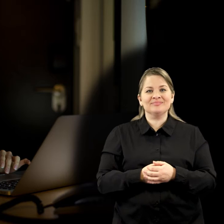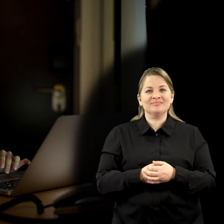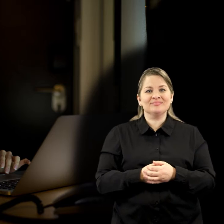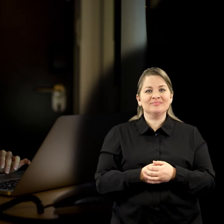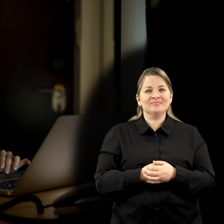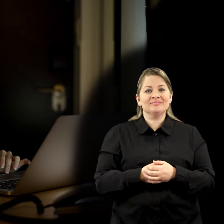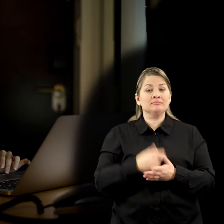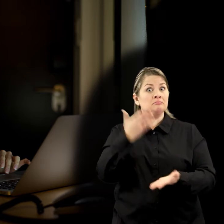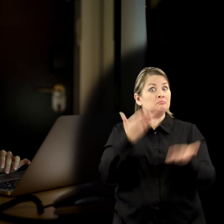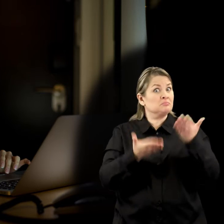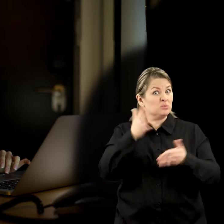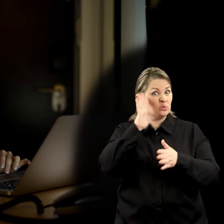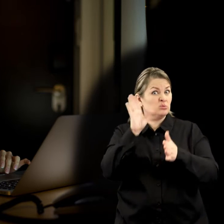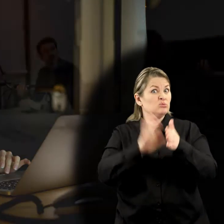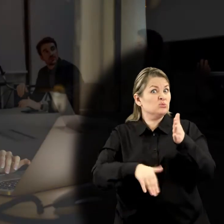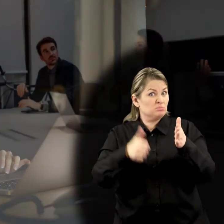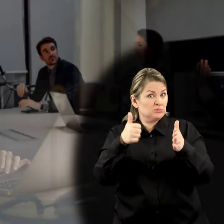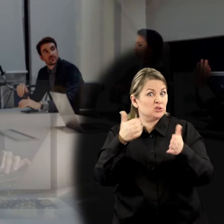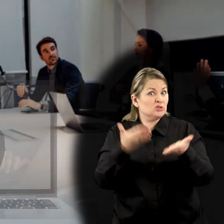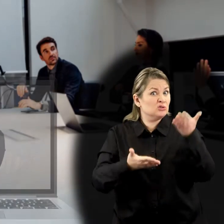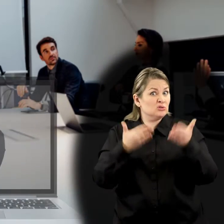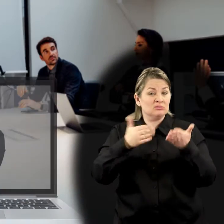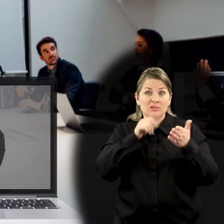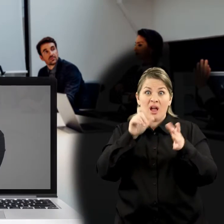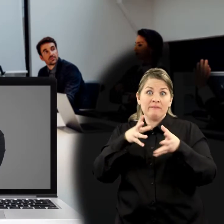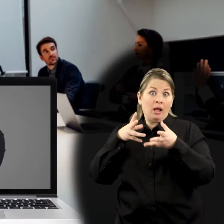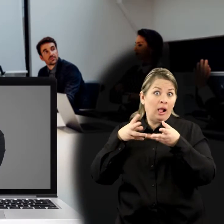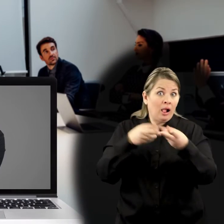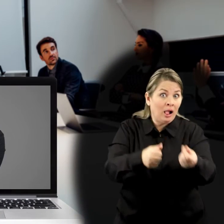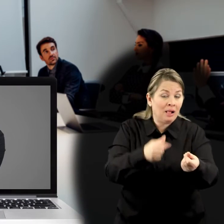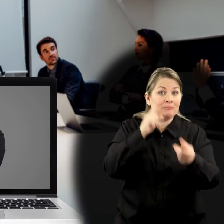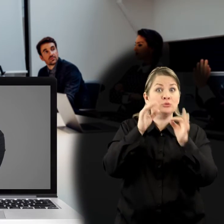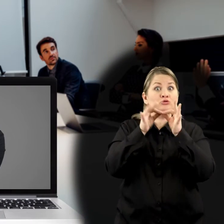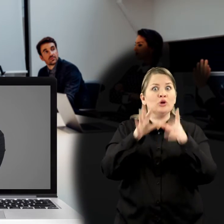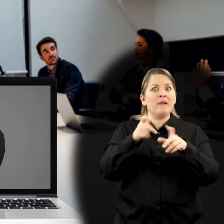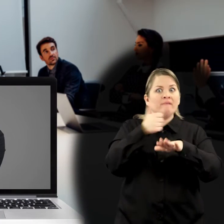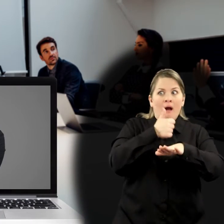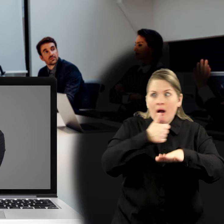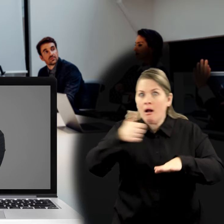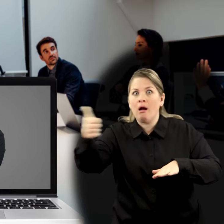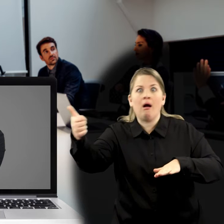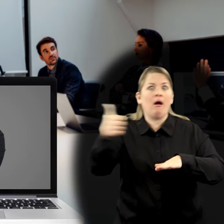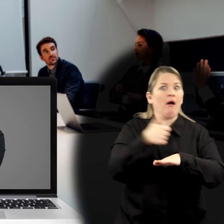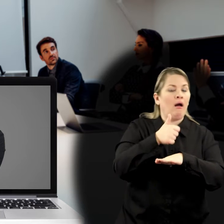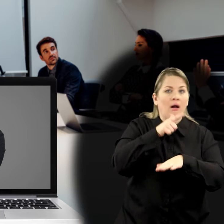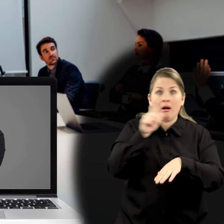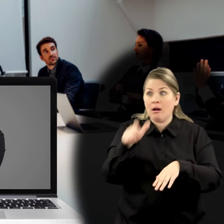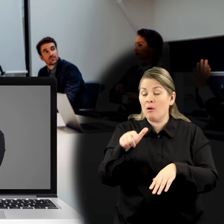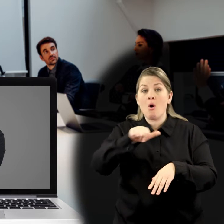might be more challenging. And VRI may be less expensive than scheduling an on-site interpreter